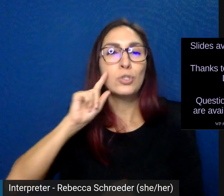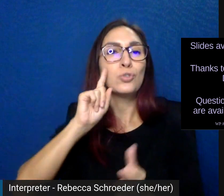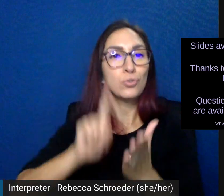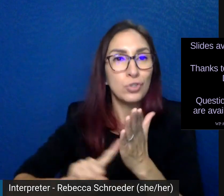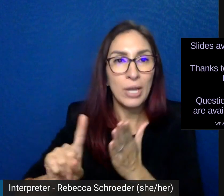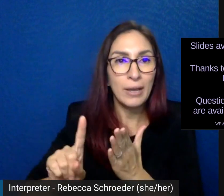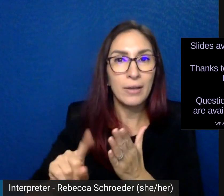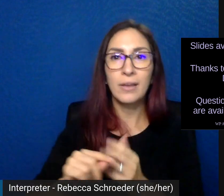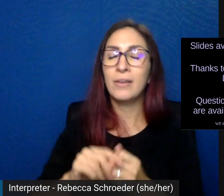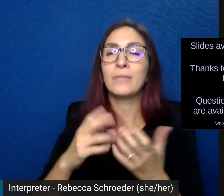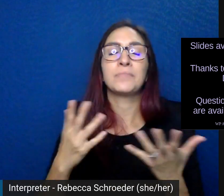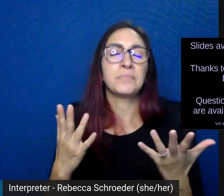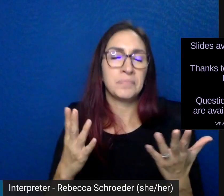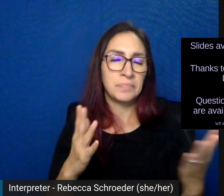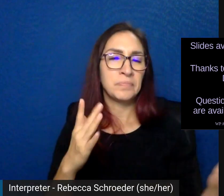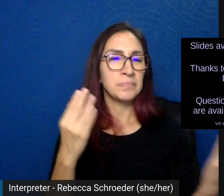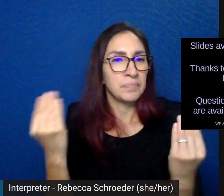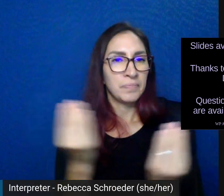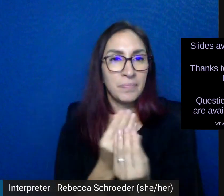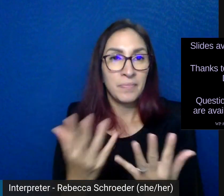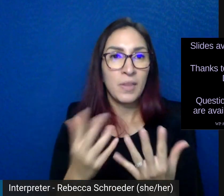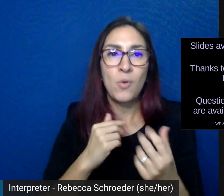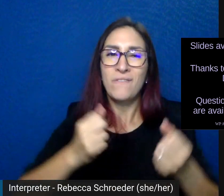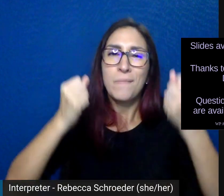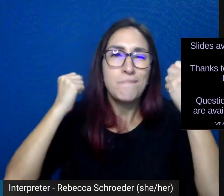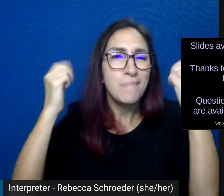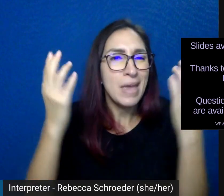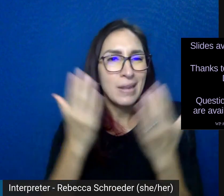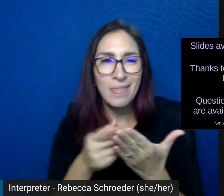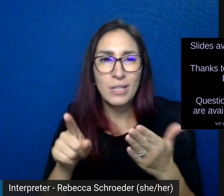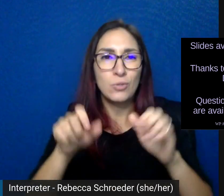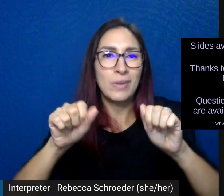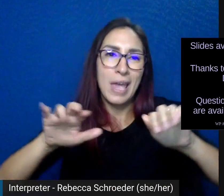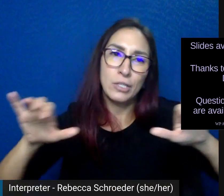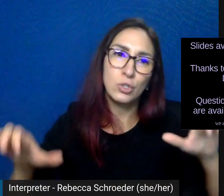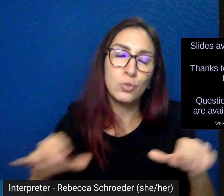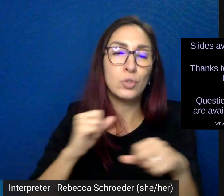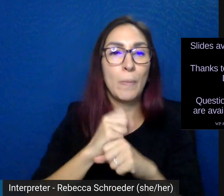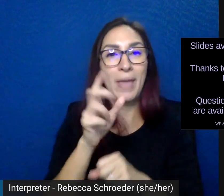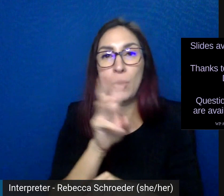to make a website accessible, and I've just only covered the surface of the stuff.